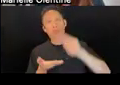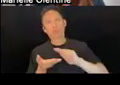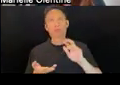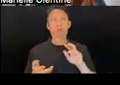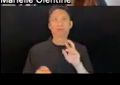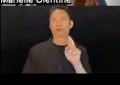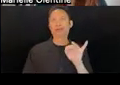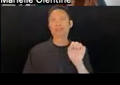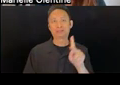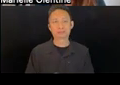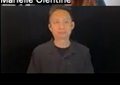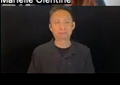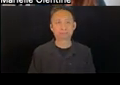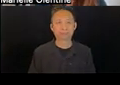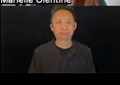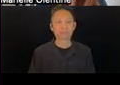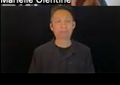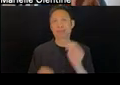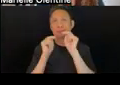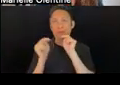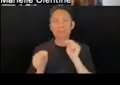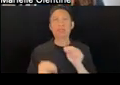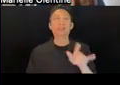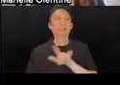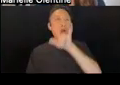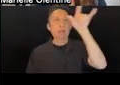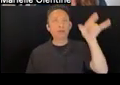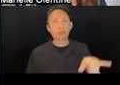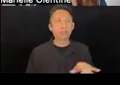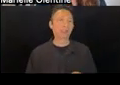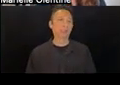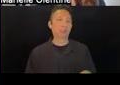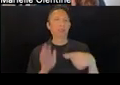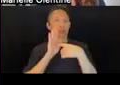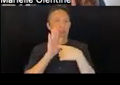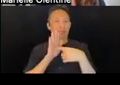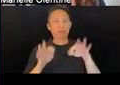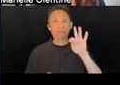it's not going to be a lot, but you can build up little by little to make it more worth your while.